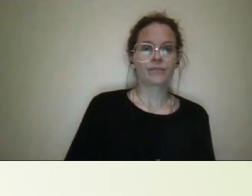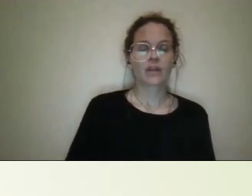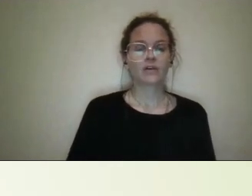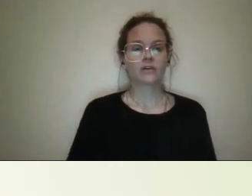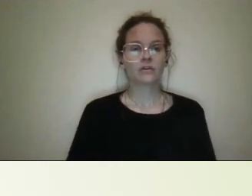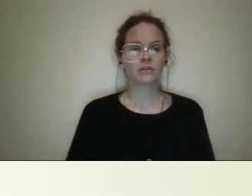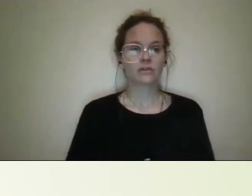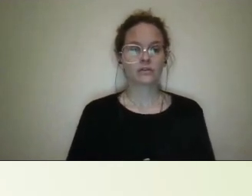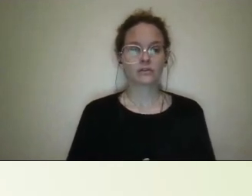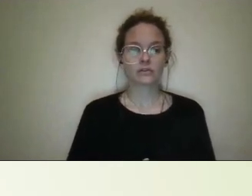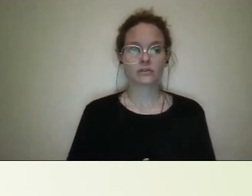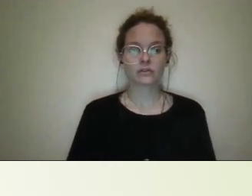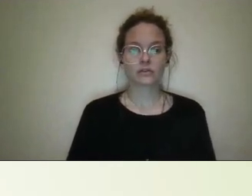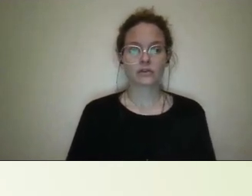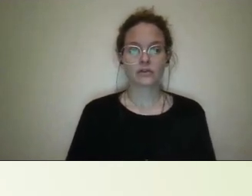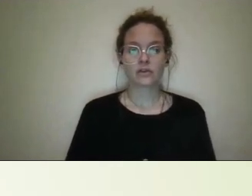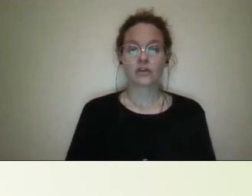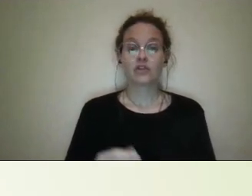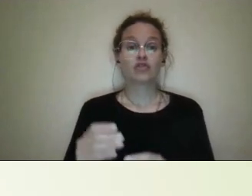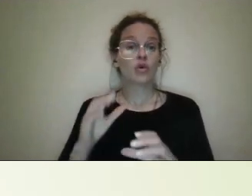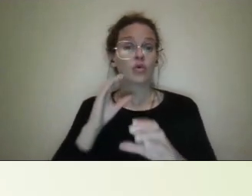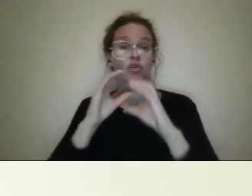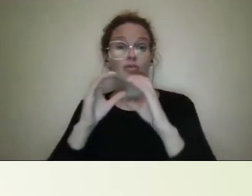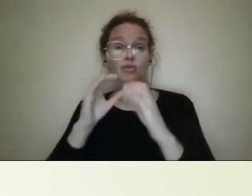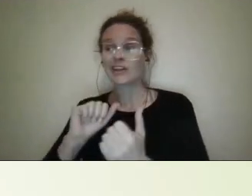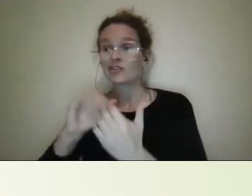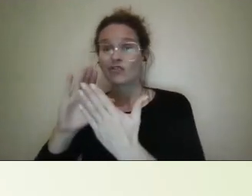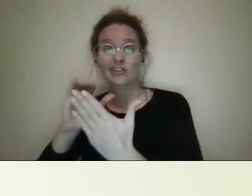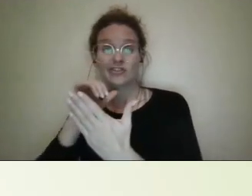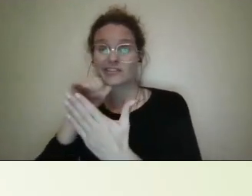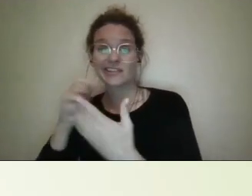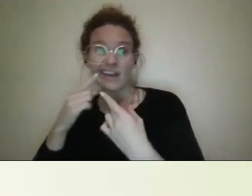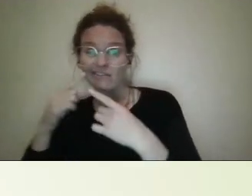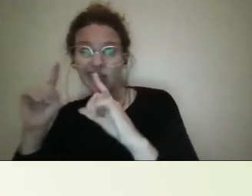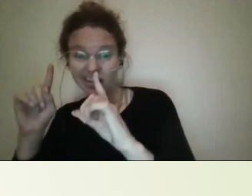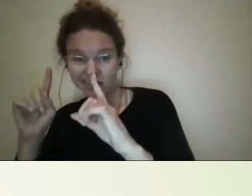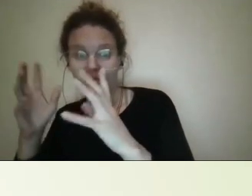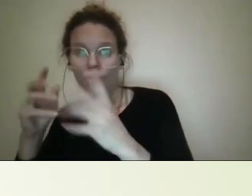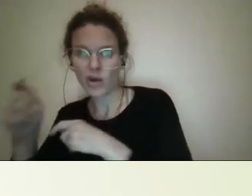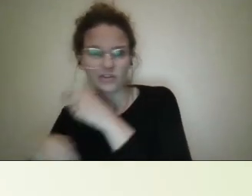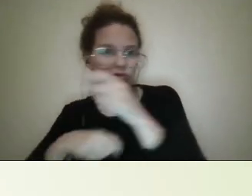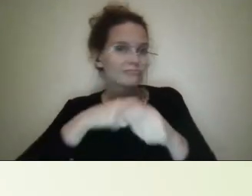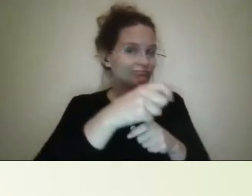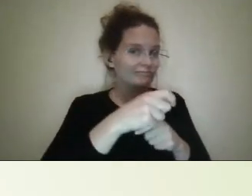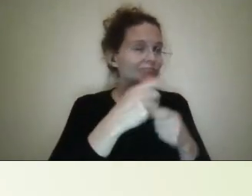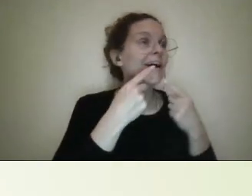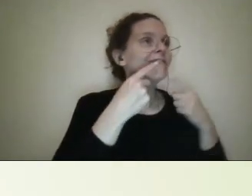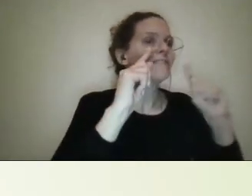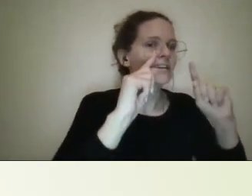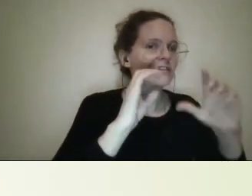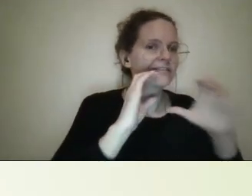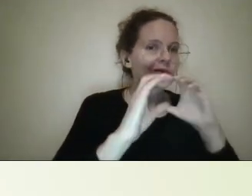communication strategies with effective communication strategies. For example,